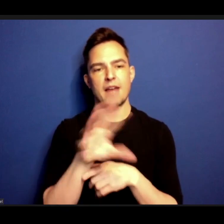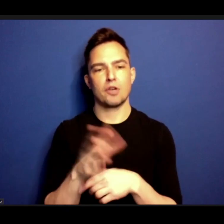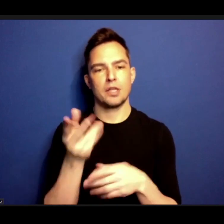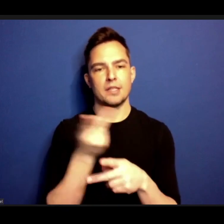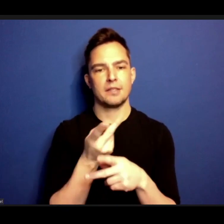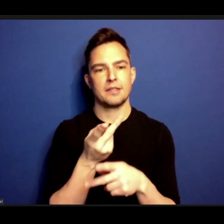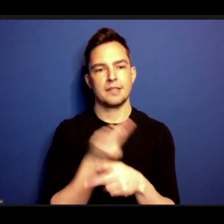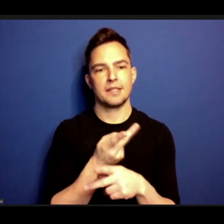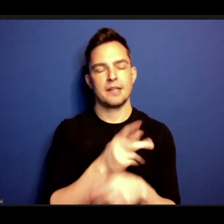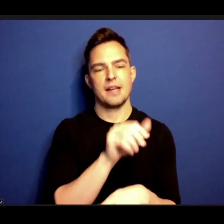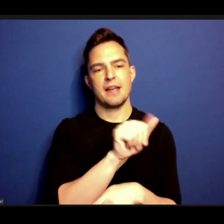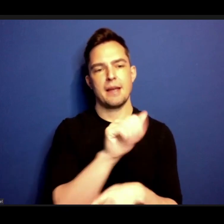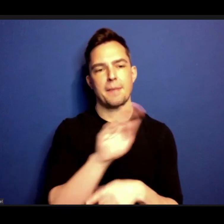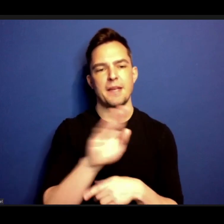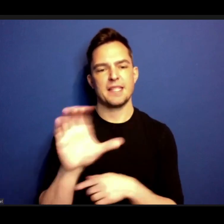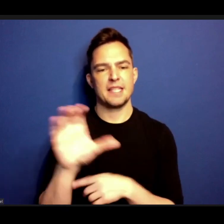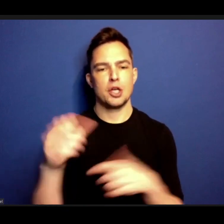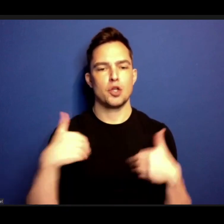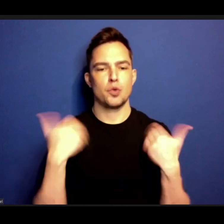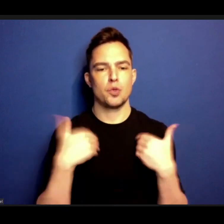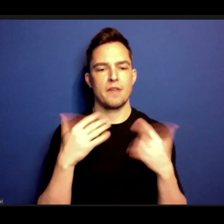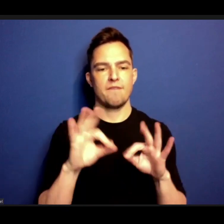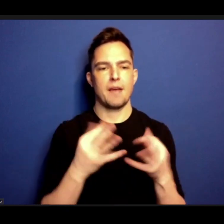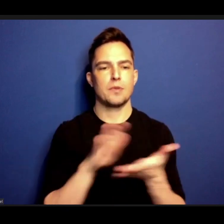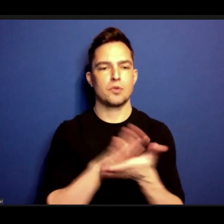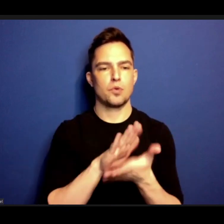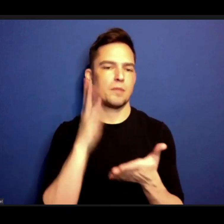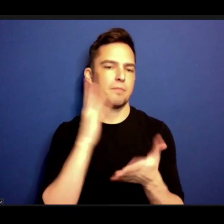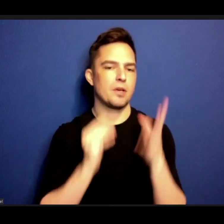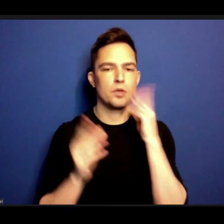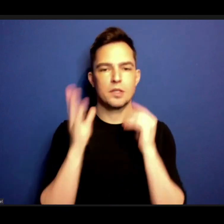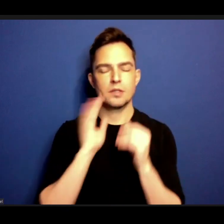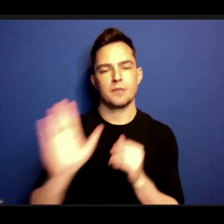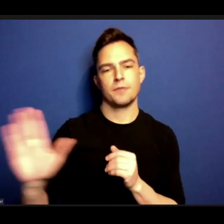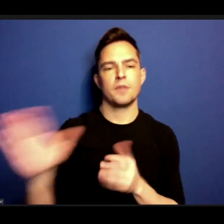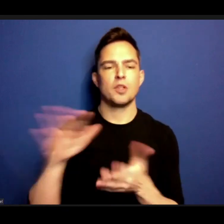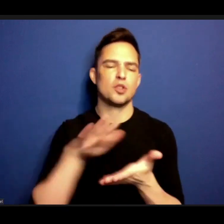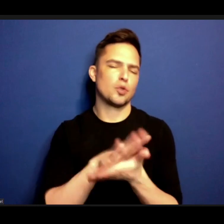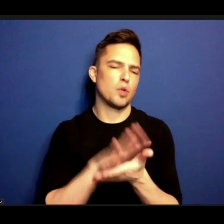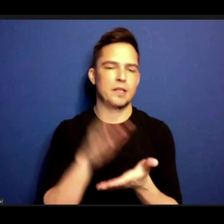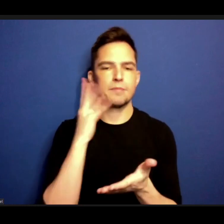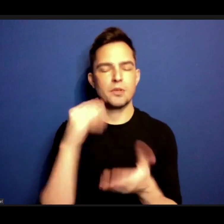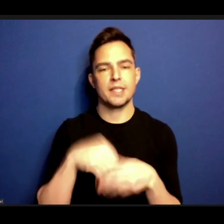ABC Youth and Families schools experiences and schooling experiences in Canada, using